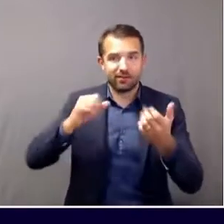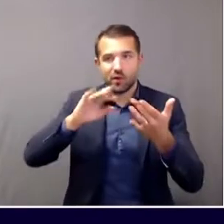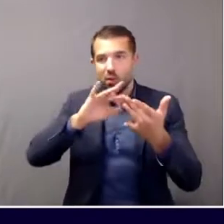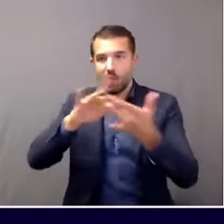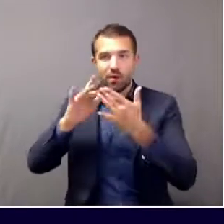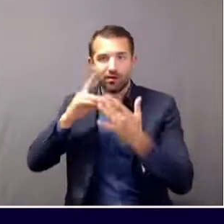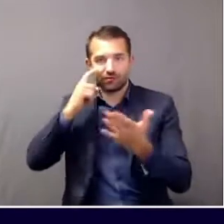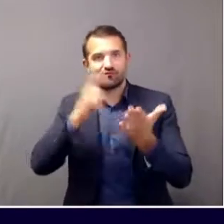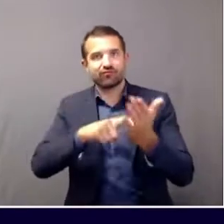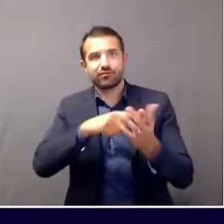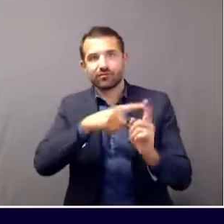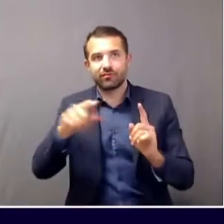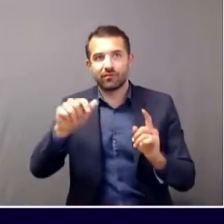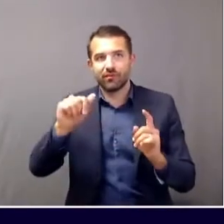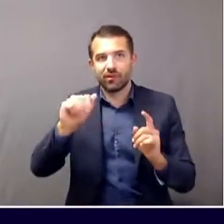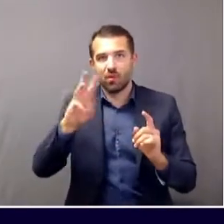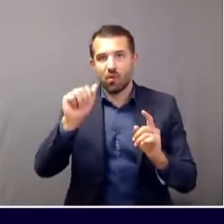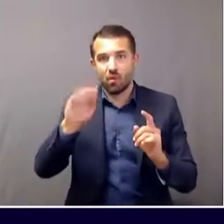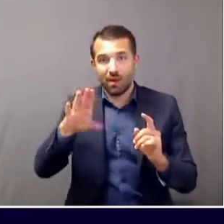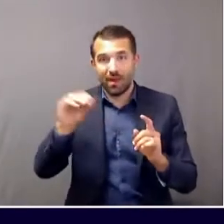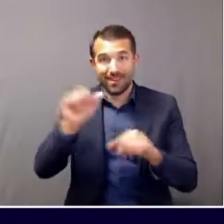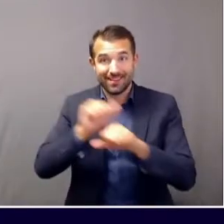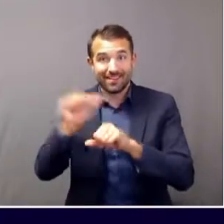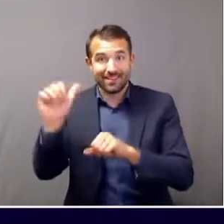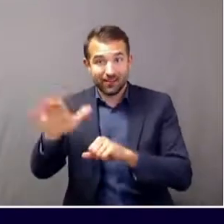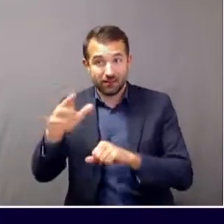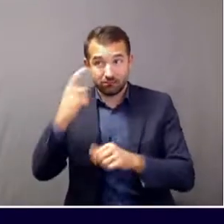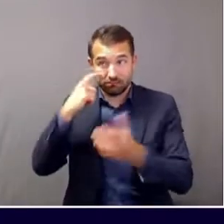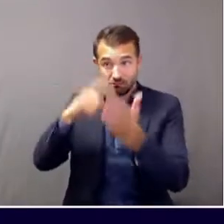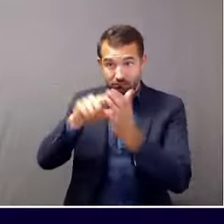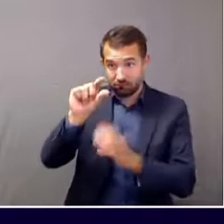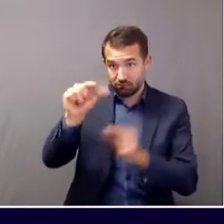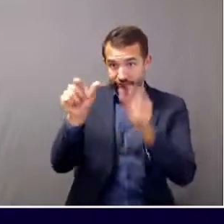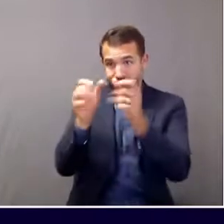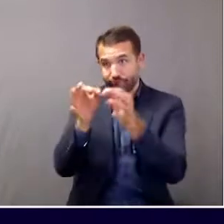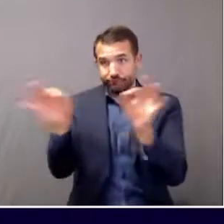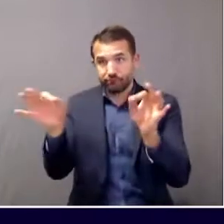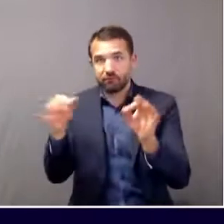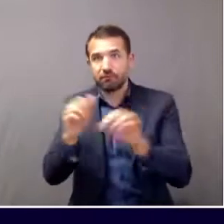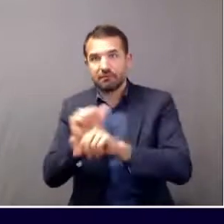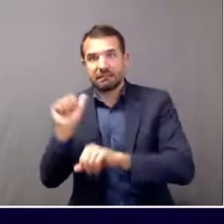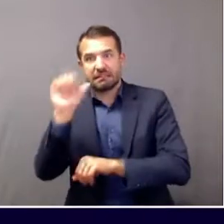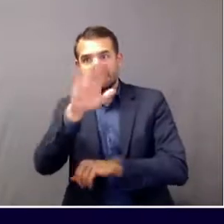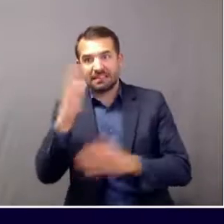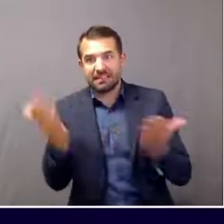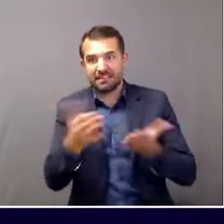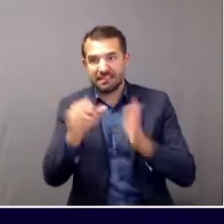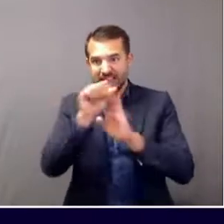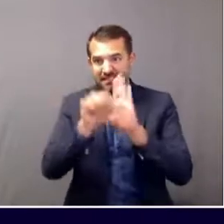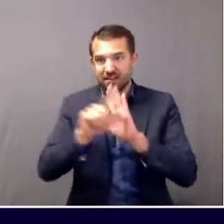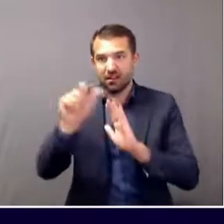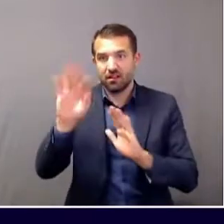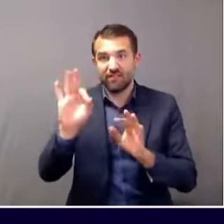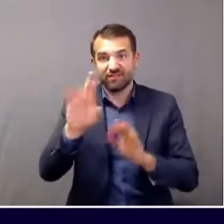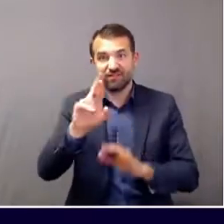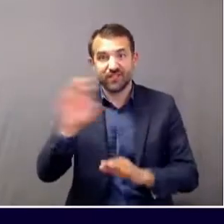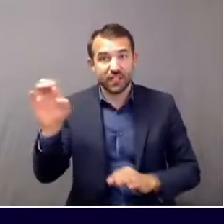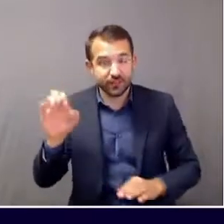called sites where we sponsor those sites and you can get a